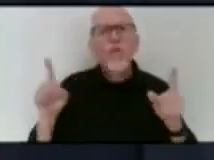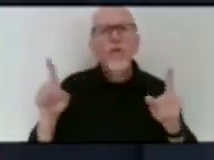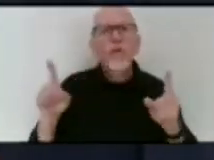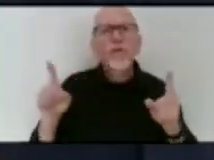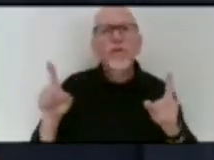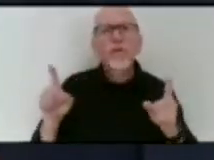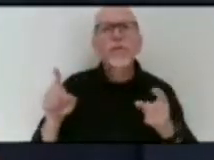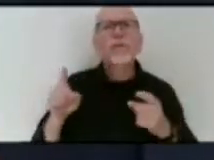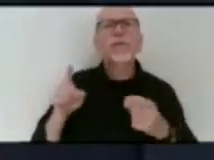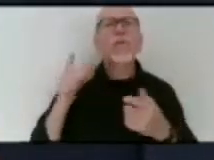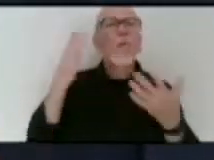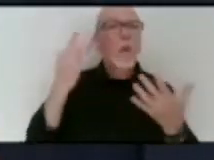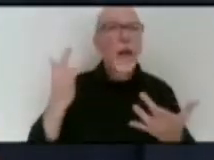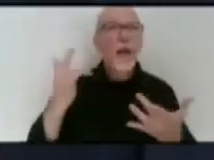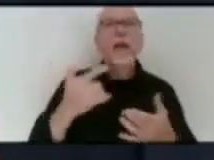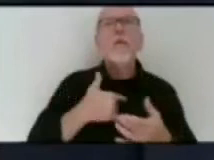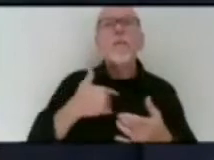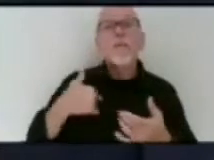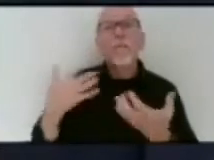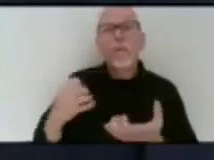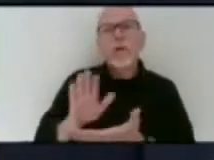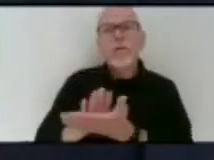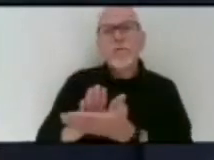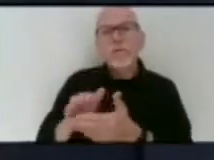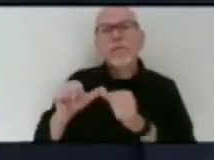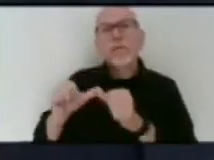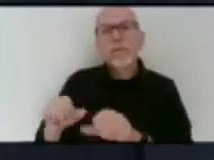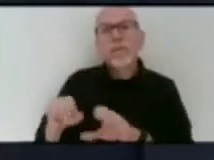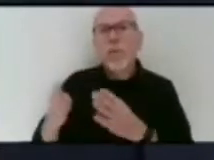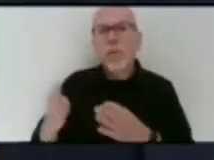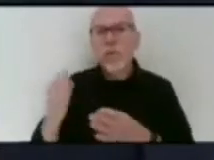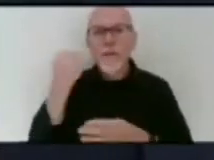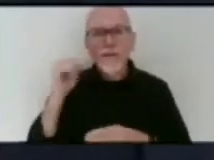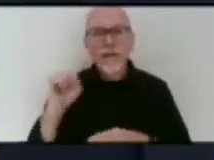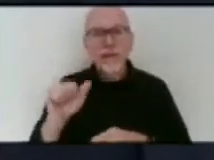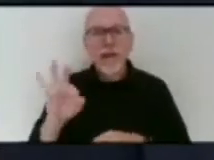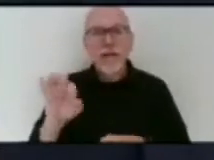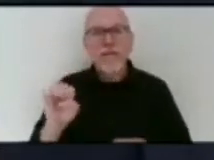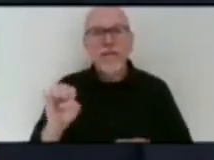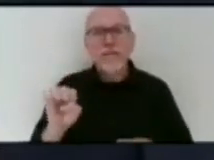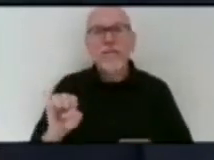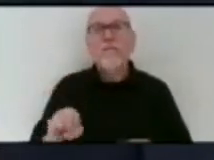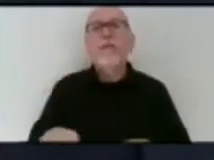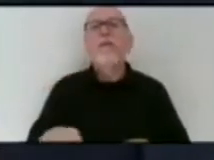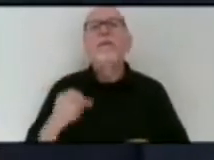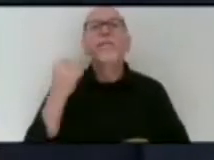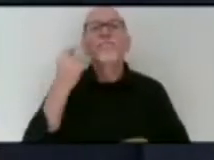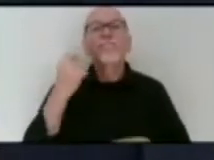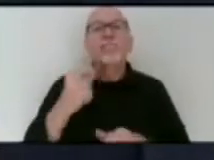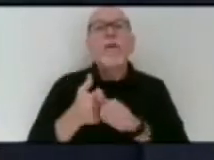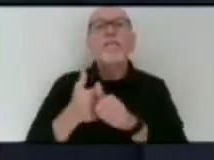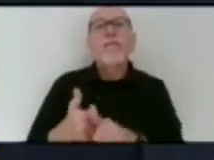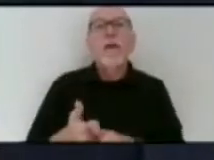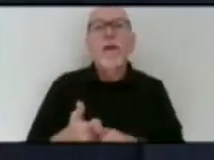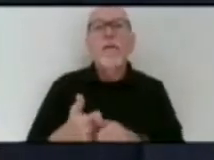can remain open when safe to do so by following the recommendations of our state Department of Health.